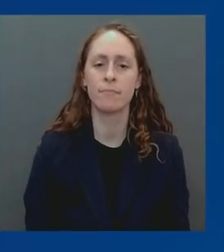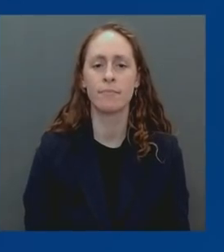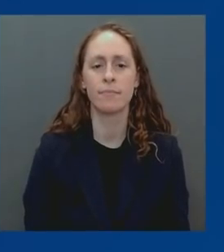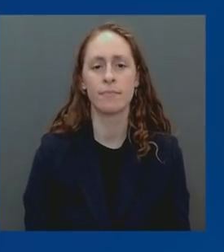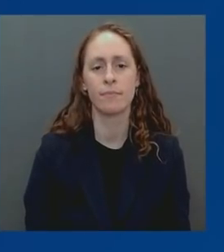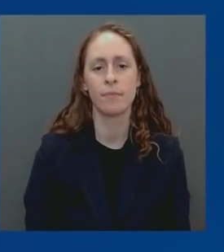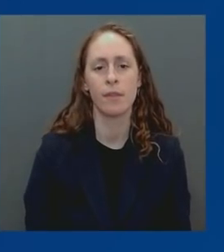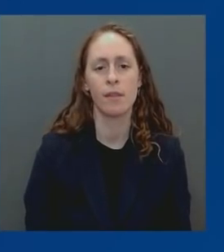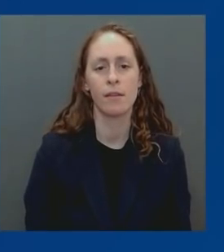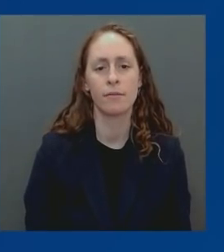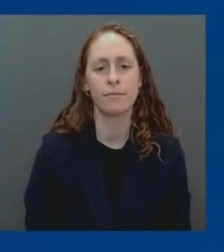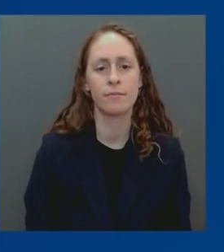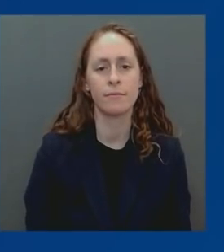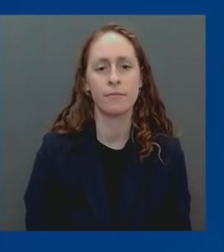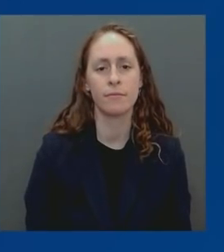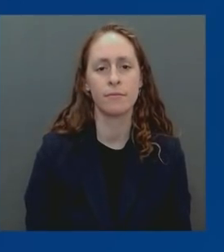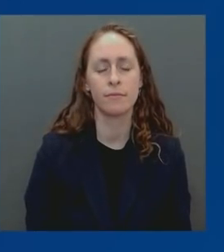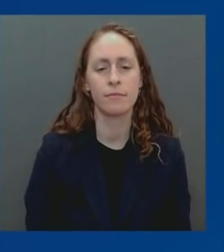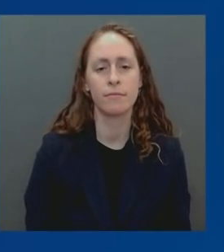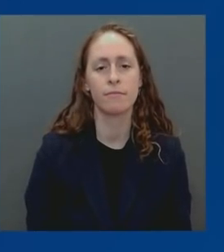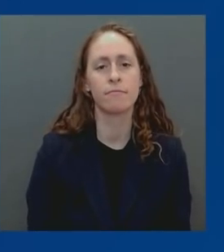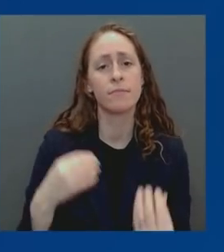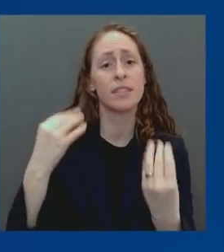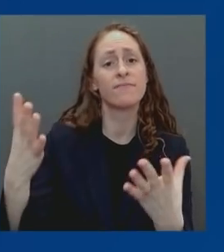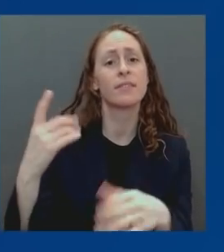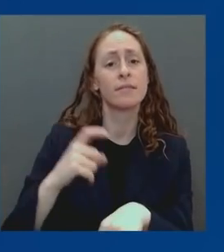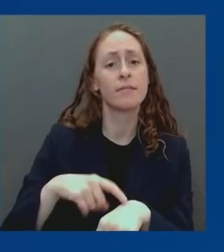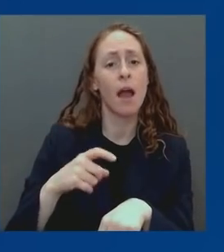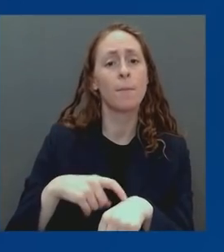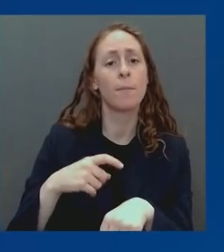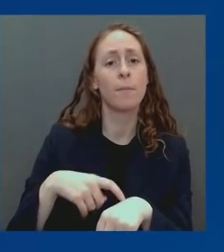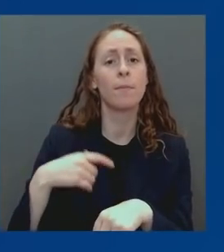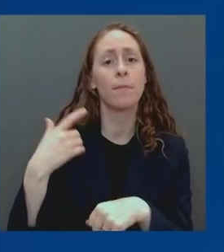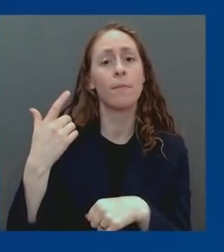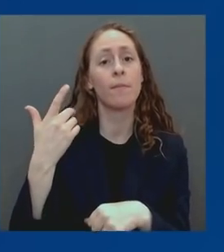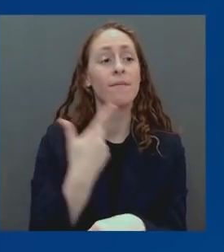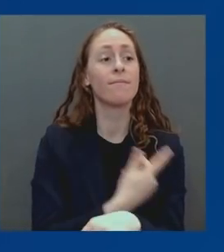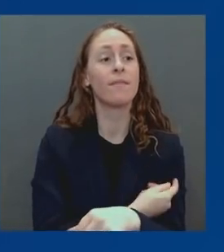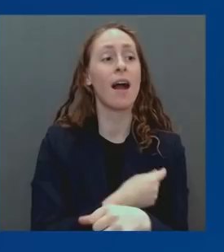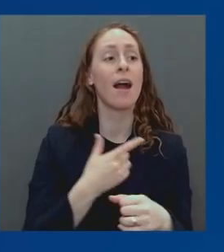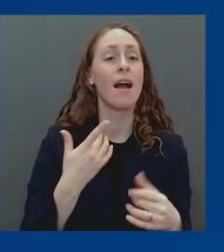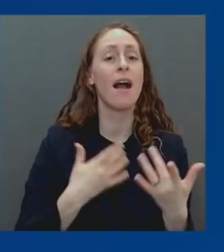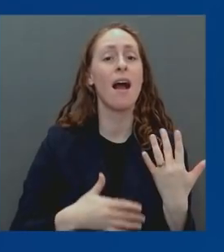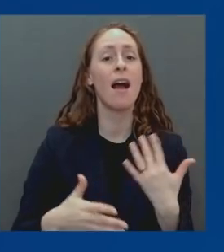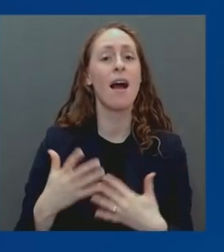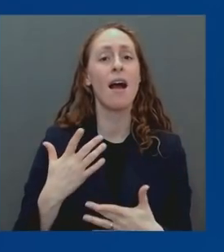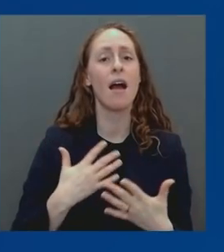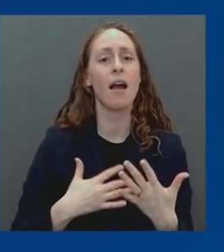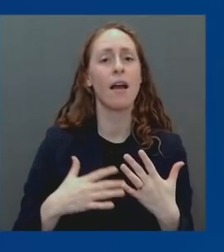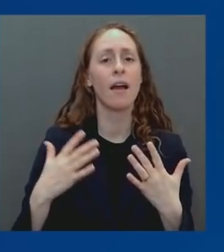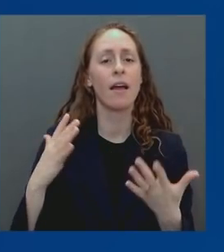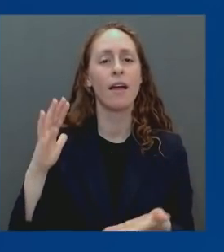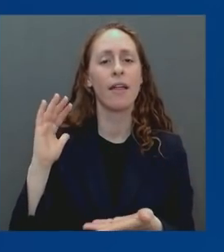but also the negative impact on some of the variants that elude the immune response --